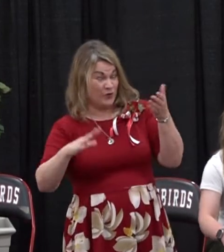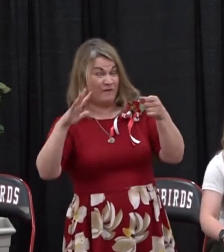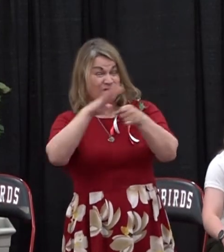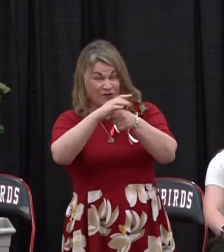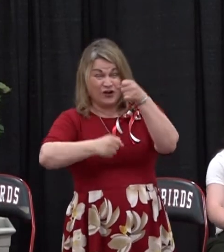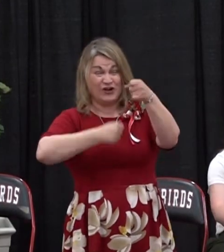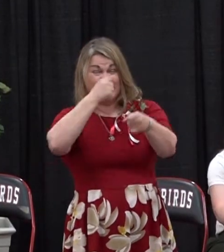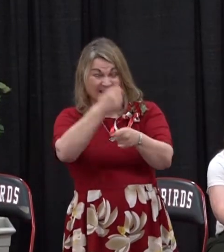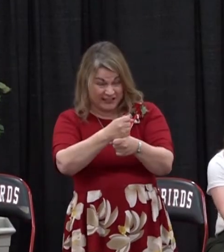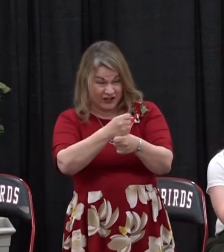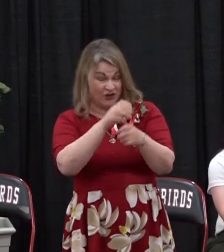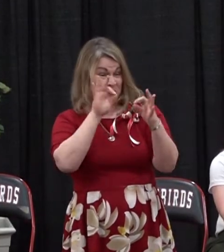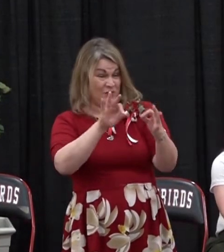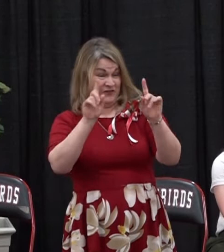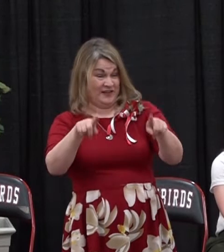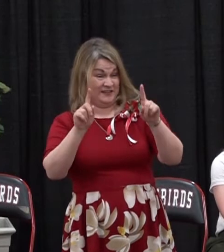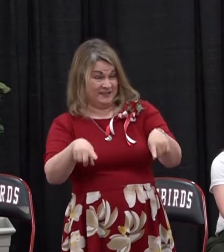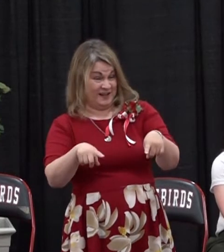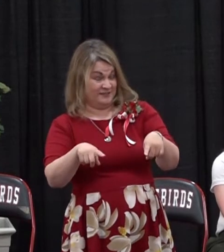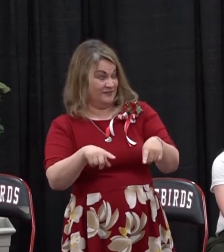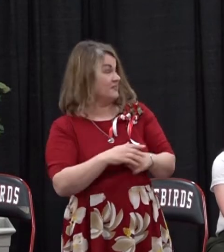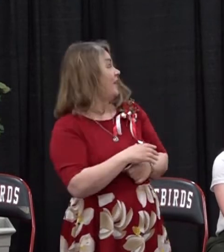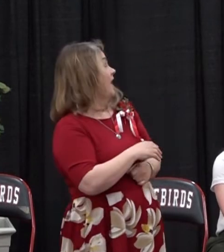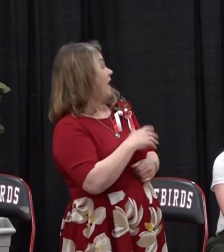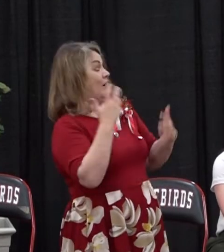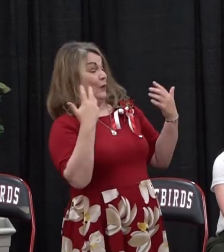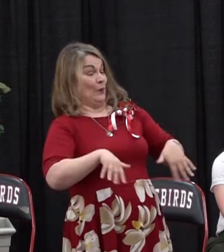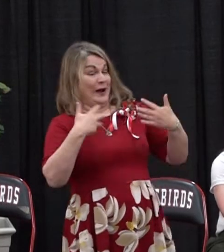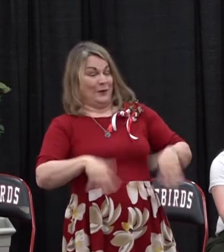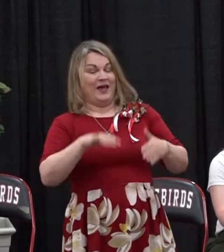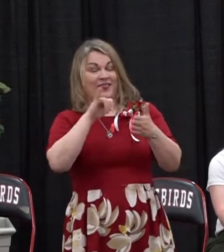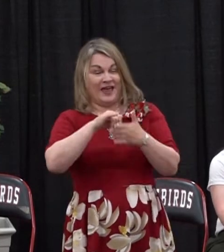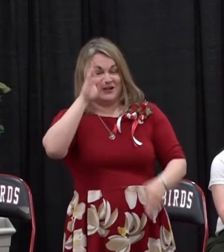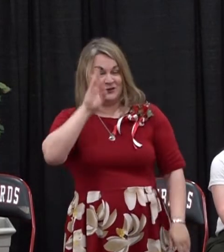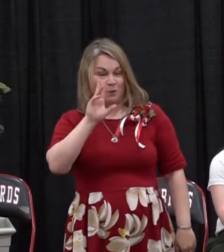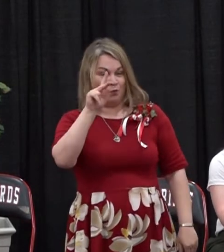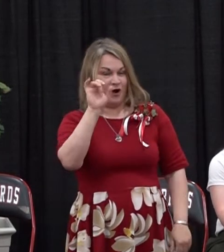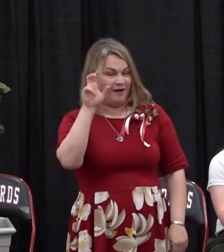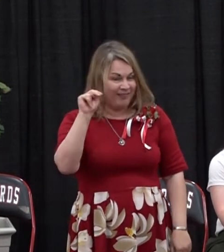And we had one student who had perfect attendance for the entire year! Wow!